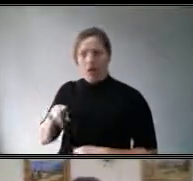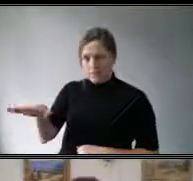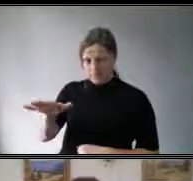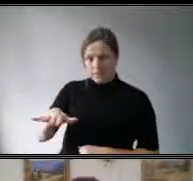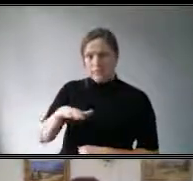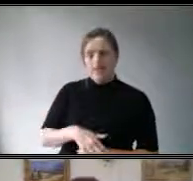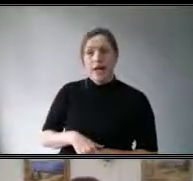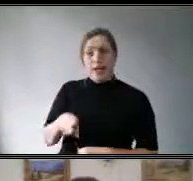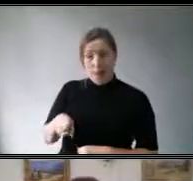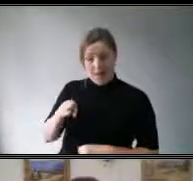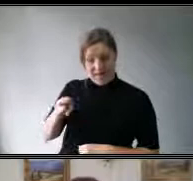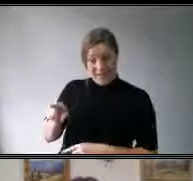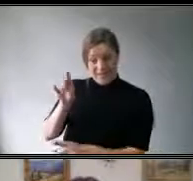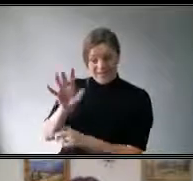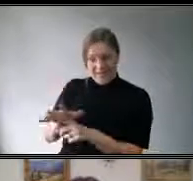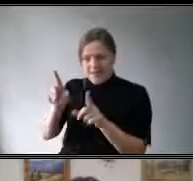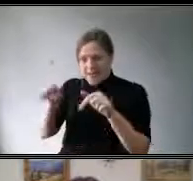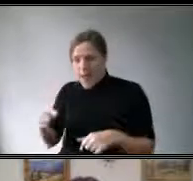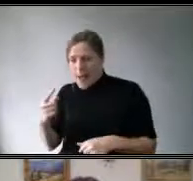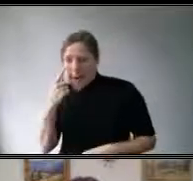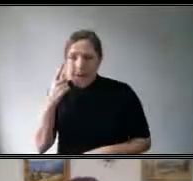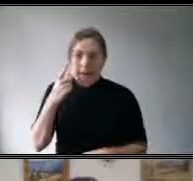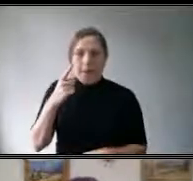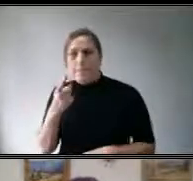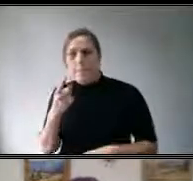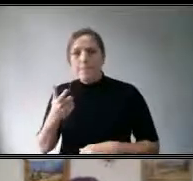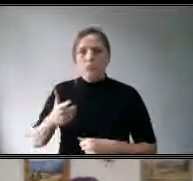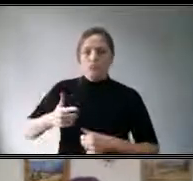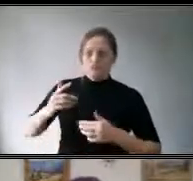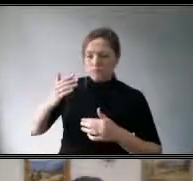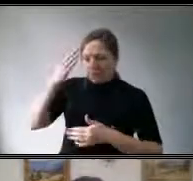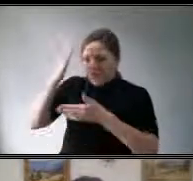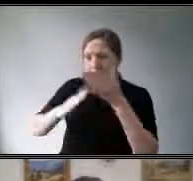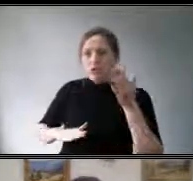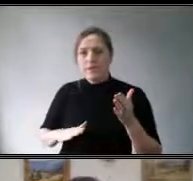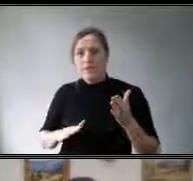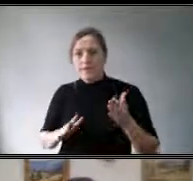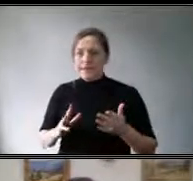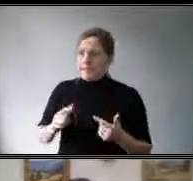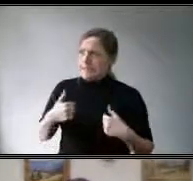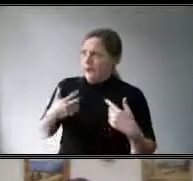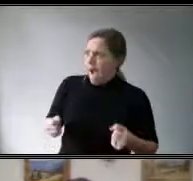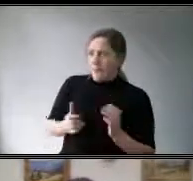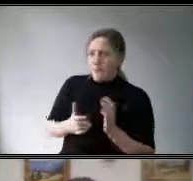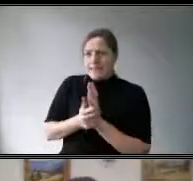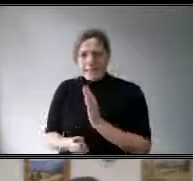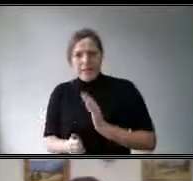um on on the wonder games to get a sense of what he uh what his skills were what he might need so